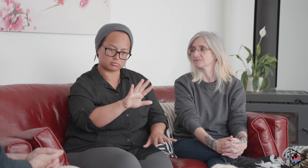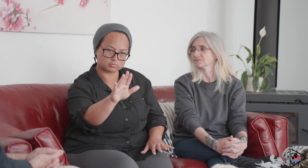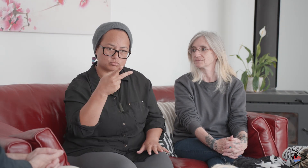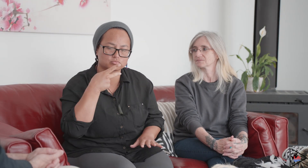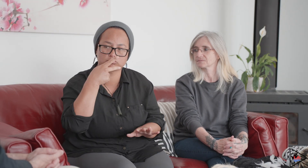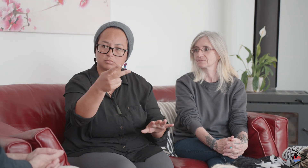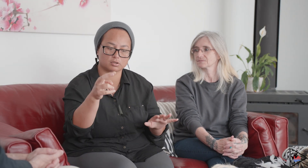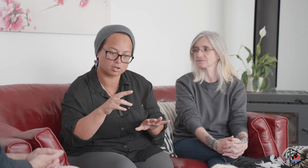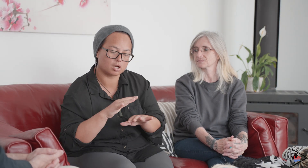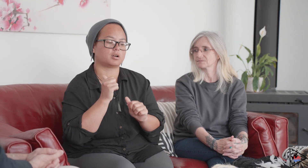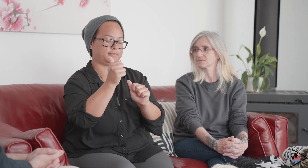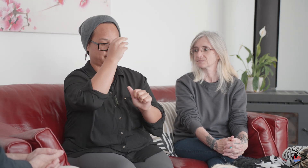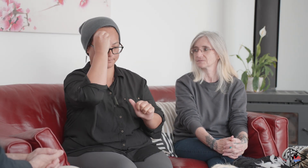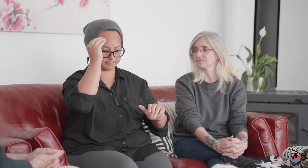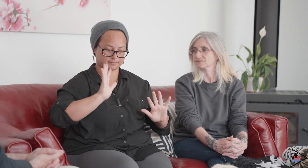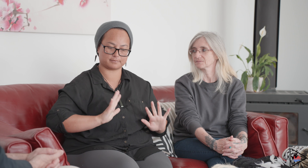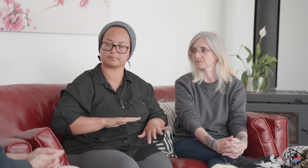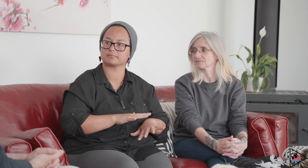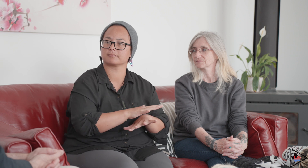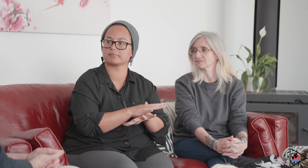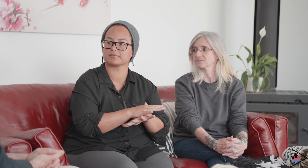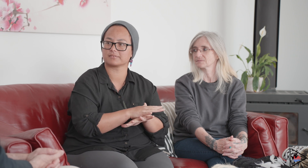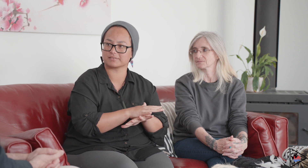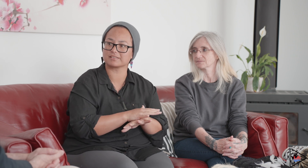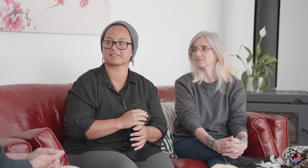we can actually see visually and practically what you're doing. We can see and then you can